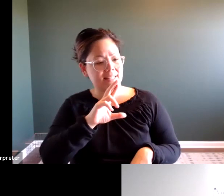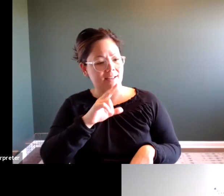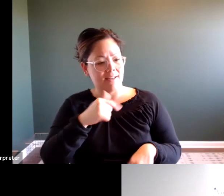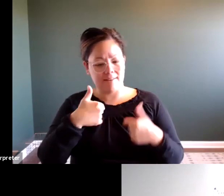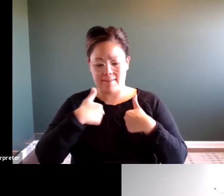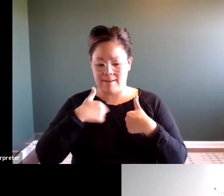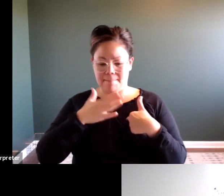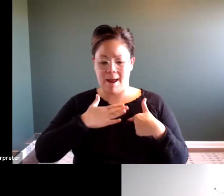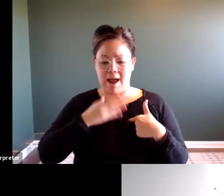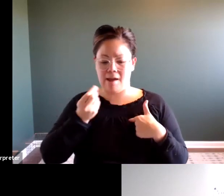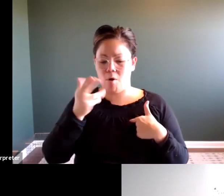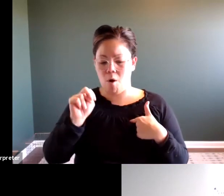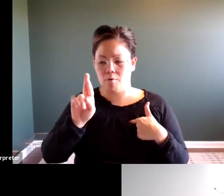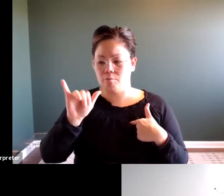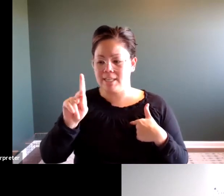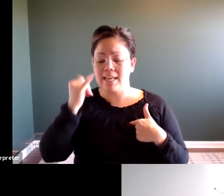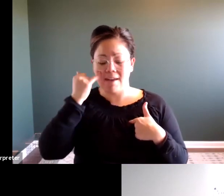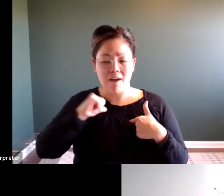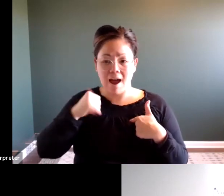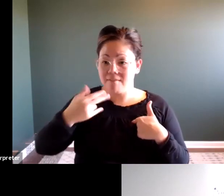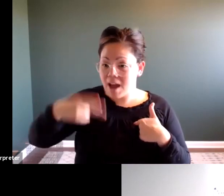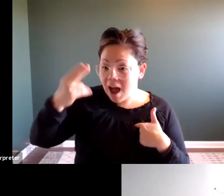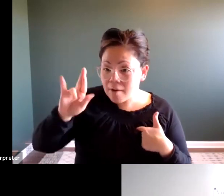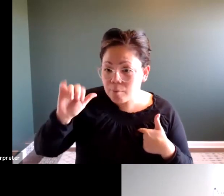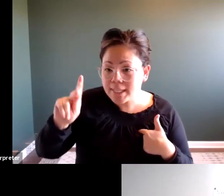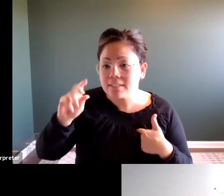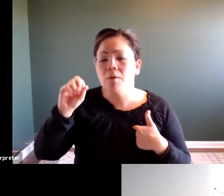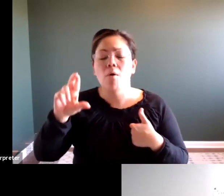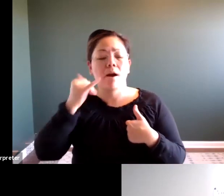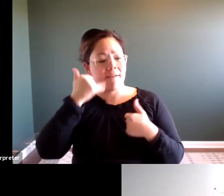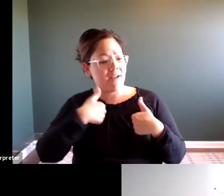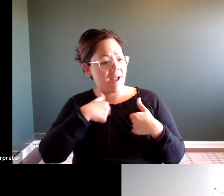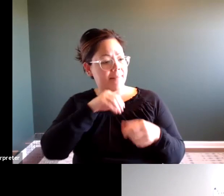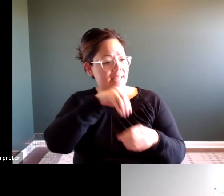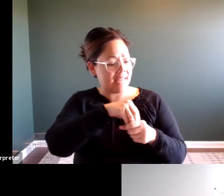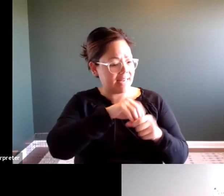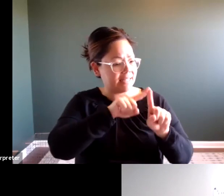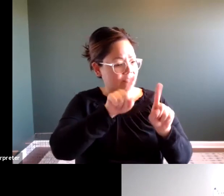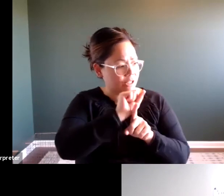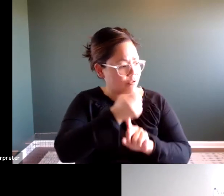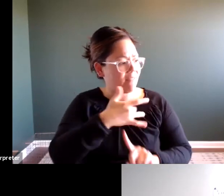And so if you are at risk or you feel like at risk situation that you you know, then change your,